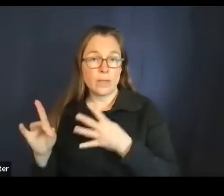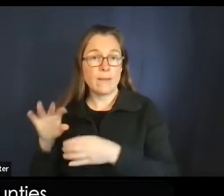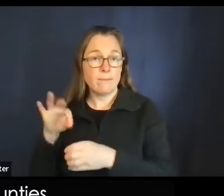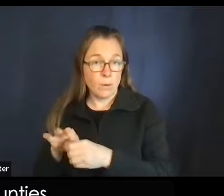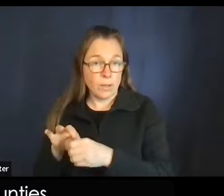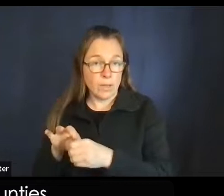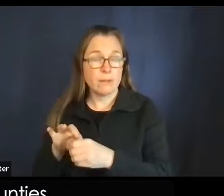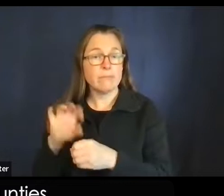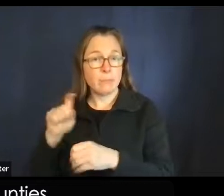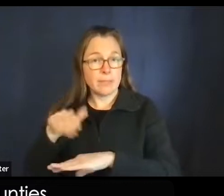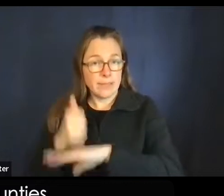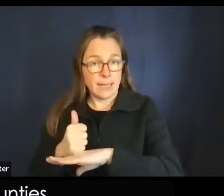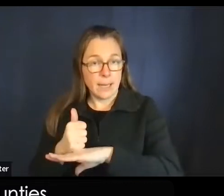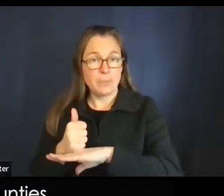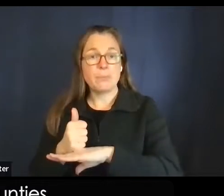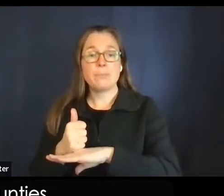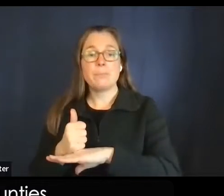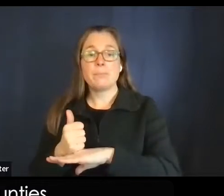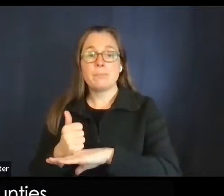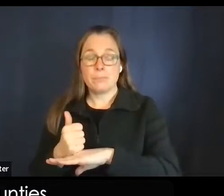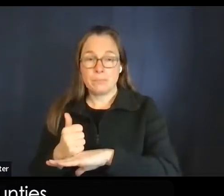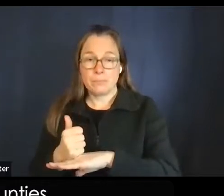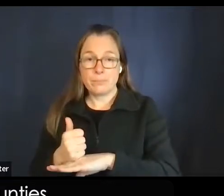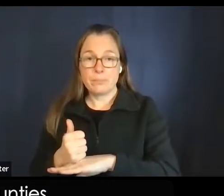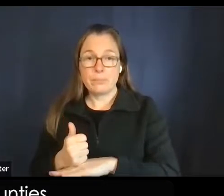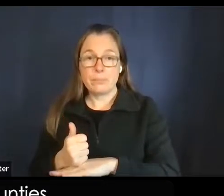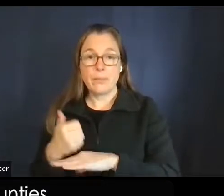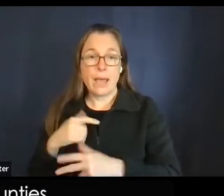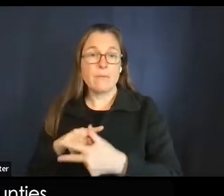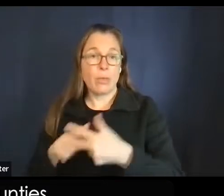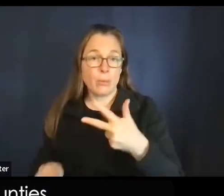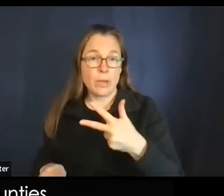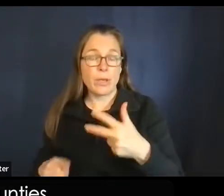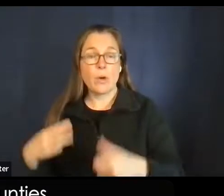Of the three counties there are Portlanders in Washington, Clackamas and Multnomah County,